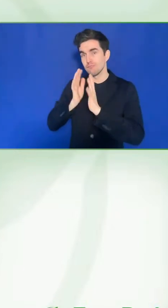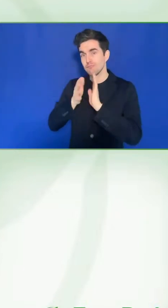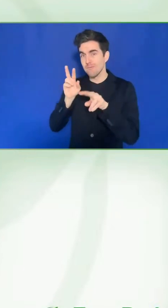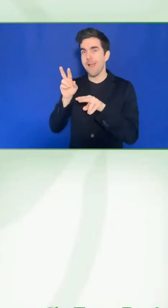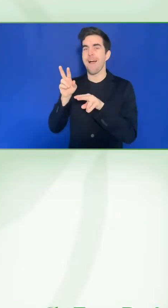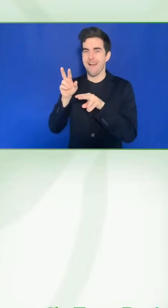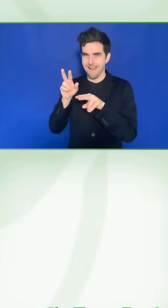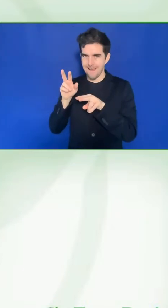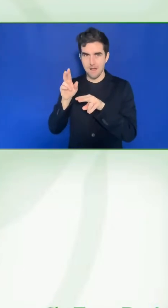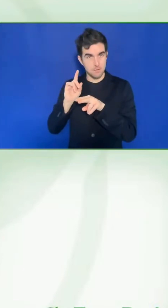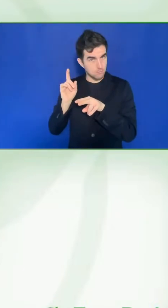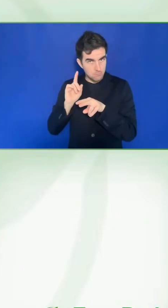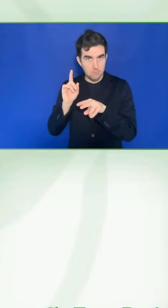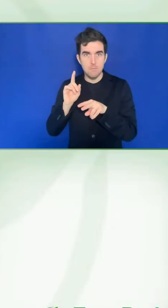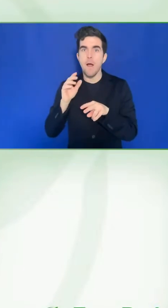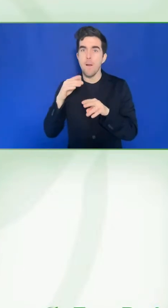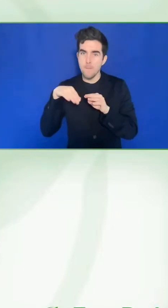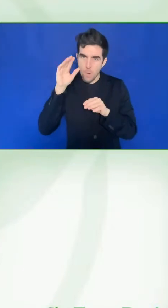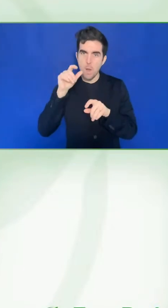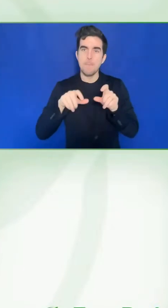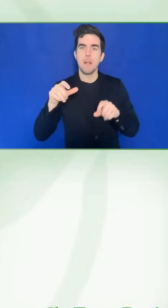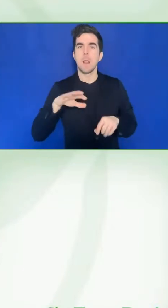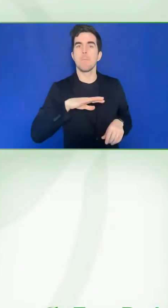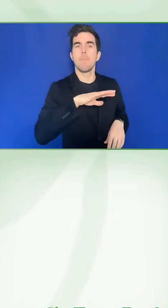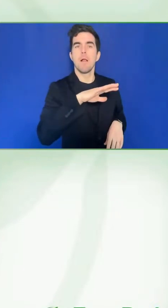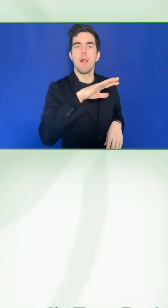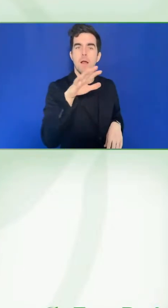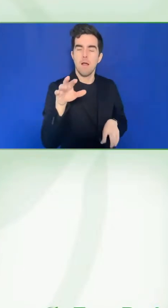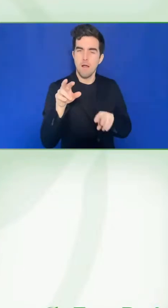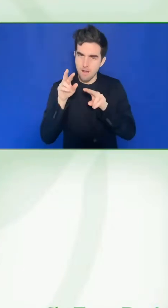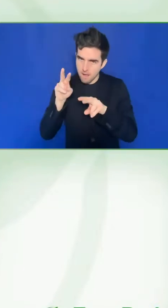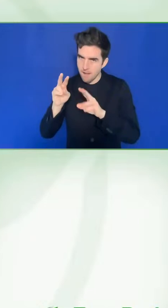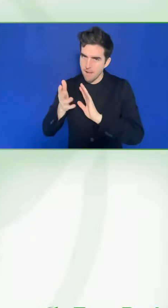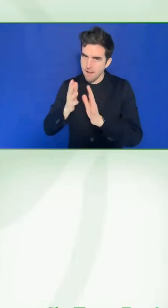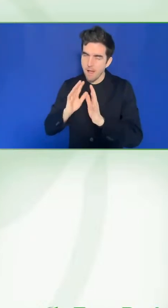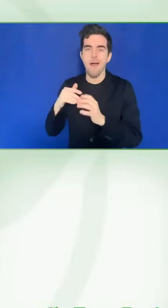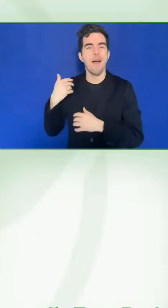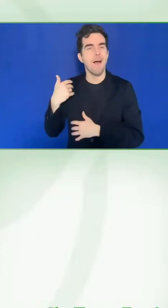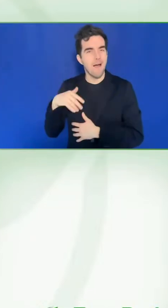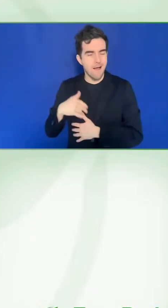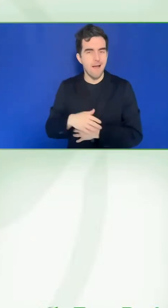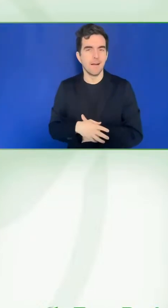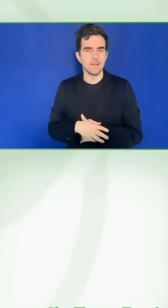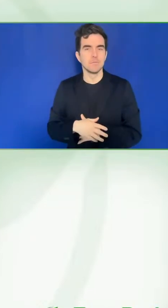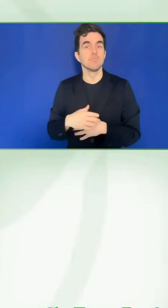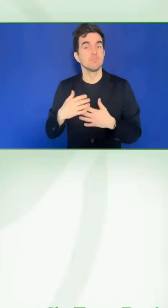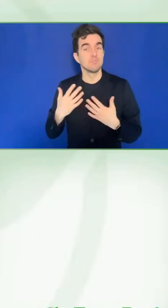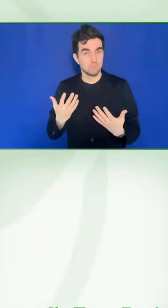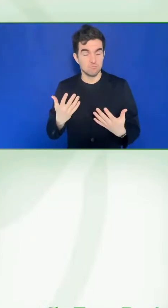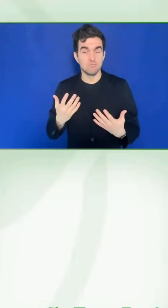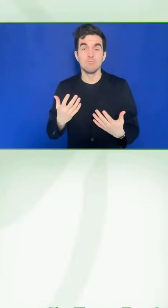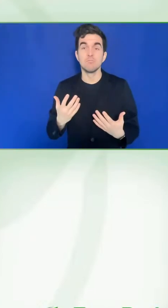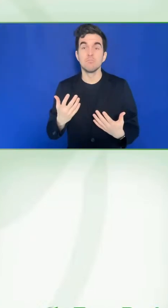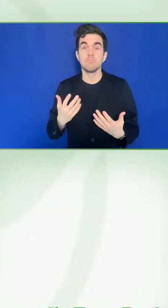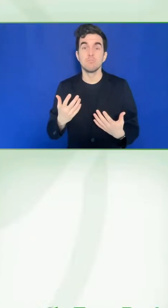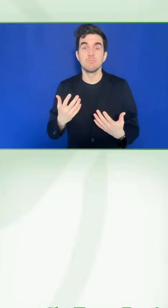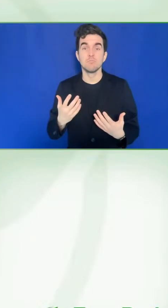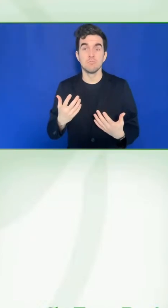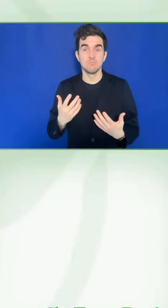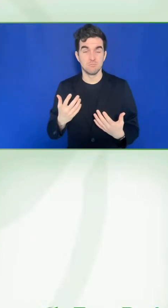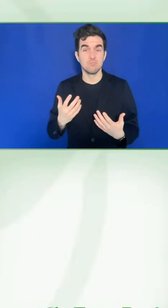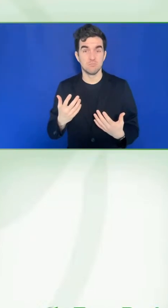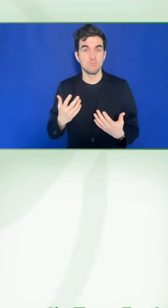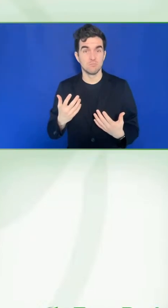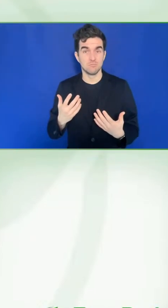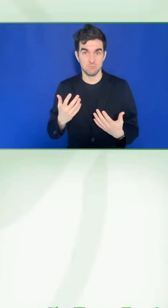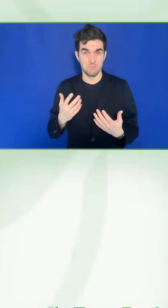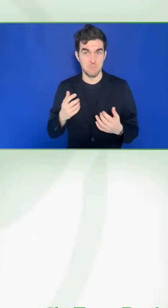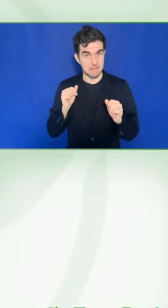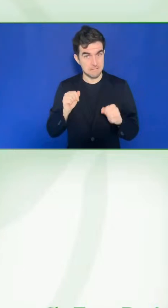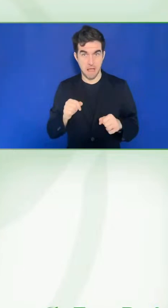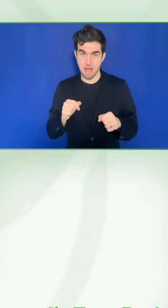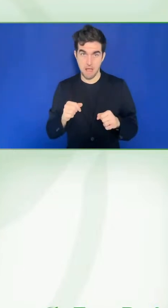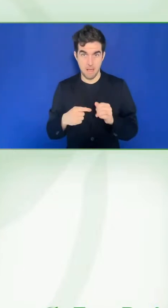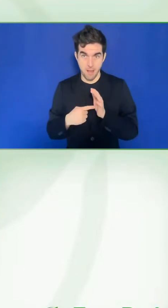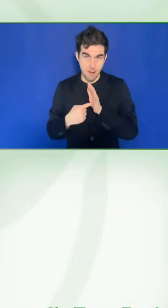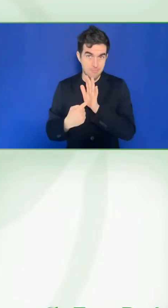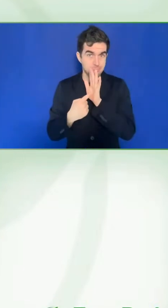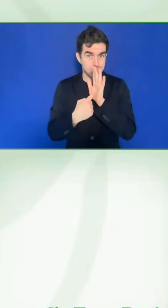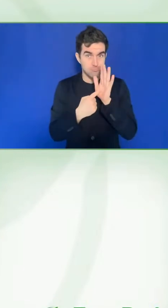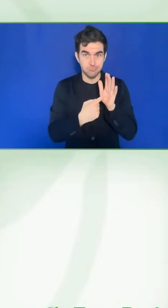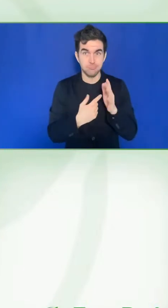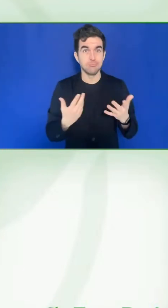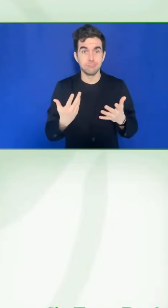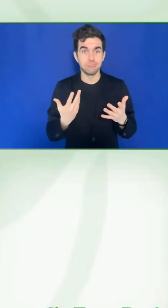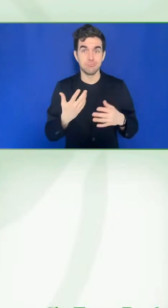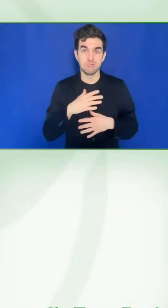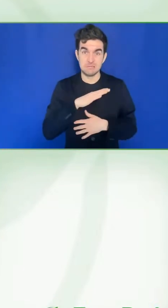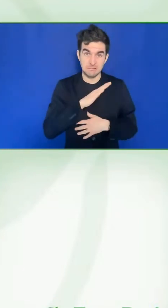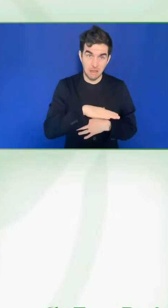Since our founding, we have addressed these sort of demands for inclusion, both by diving